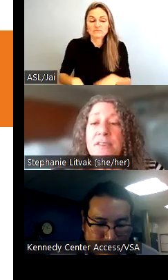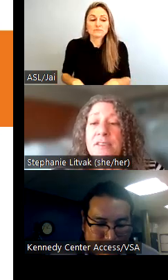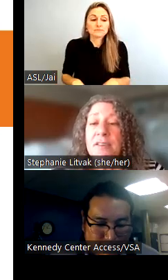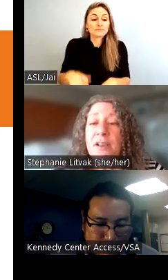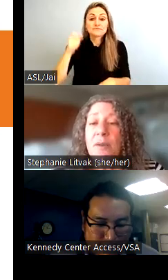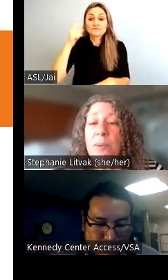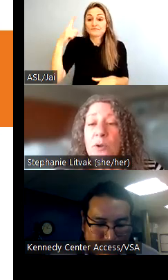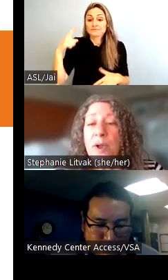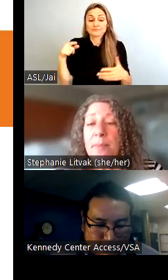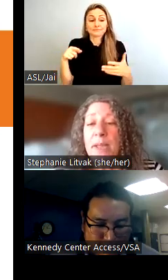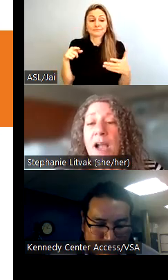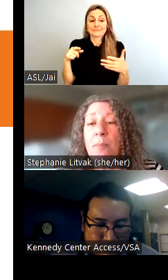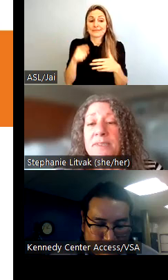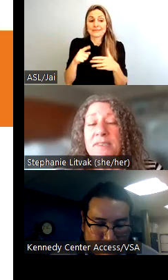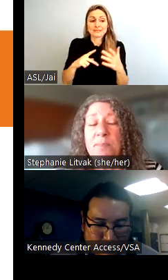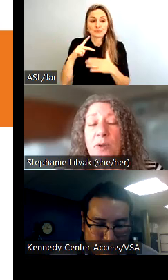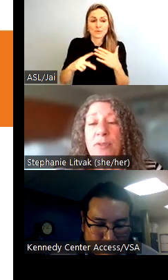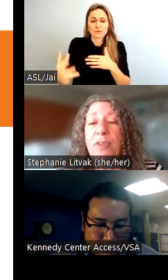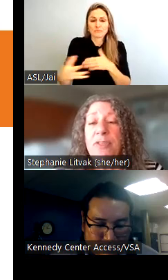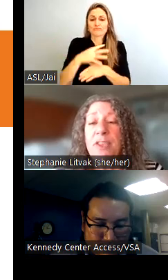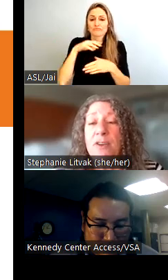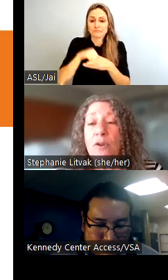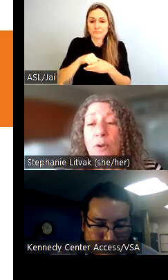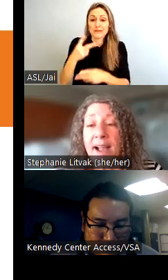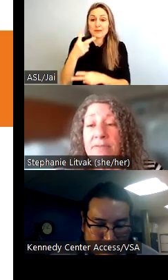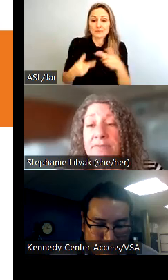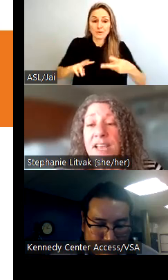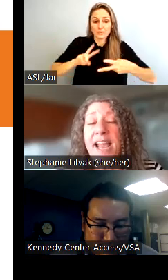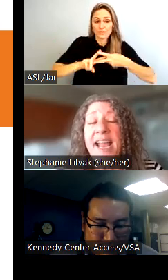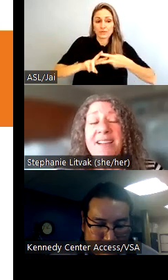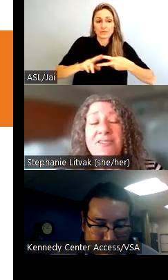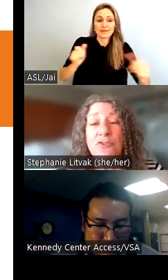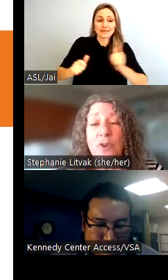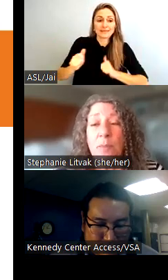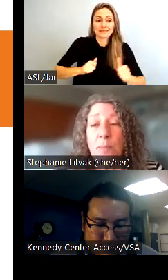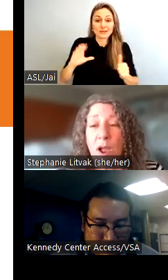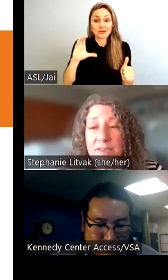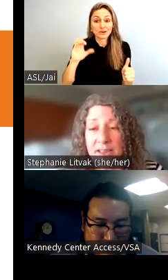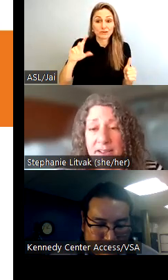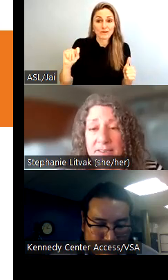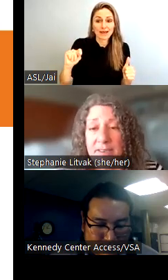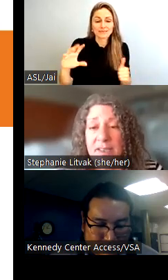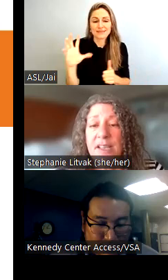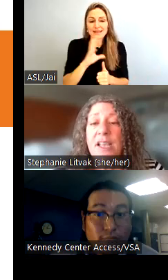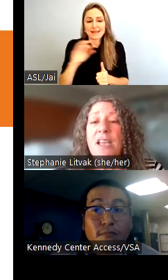This program encompasses both theater craft and drama process.